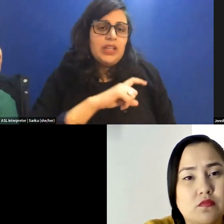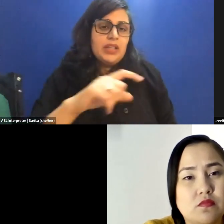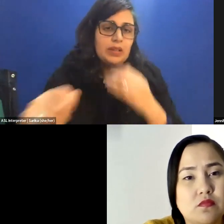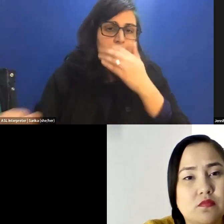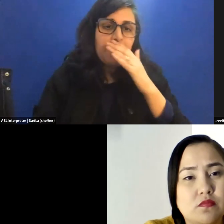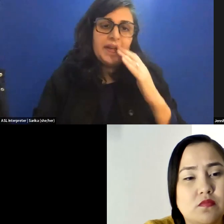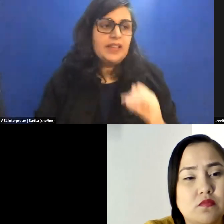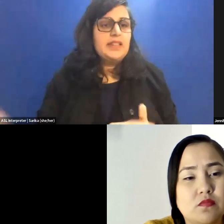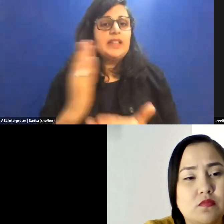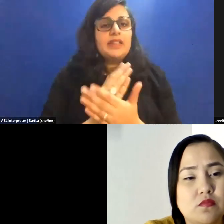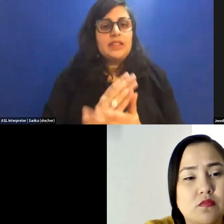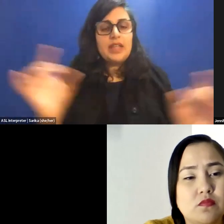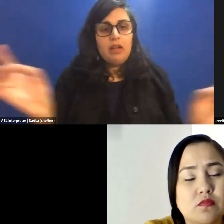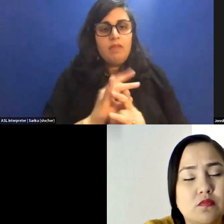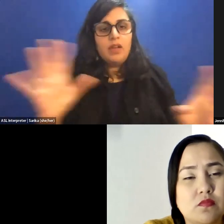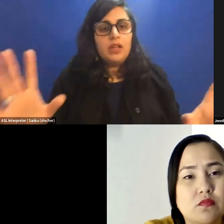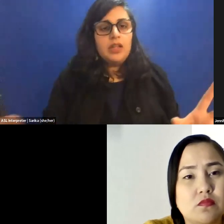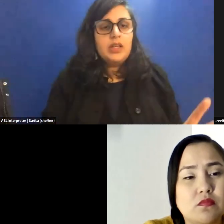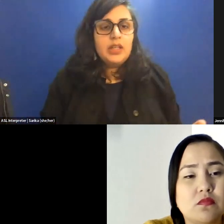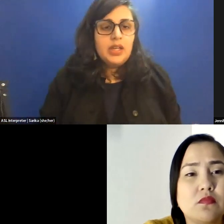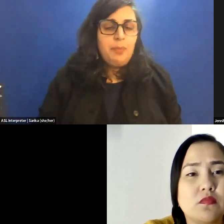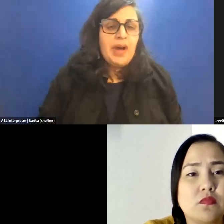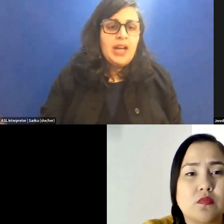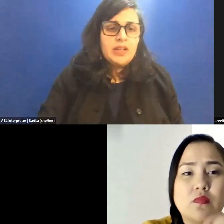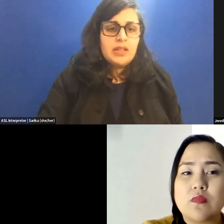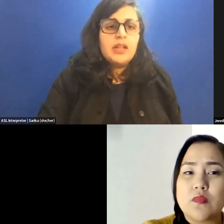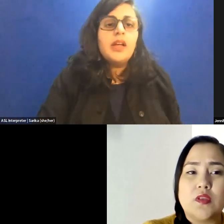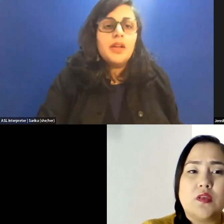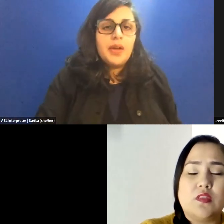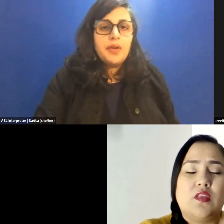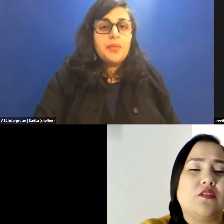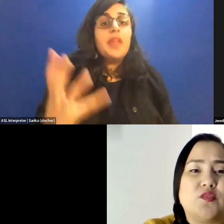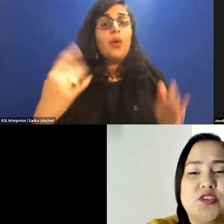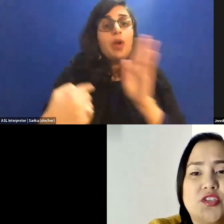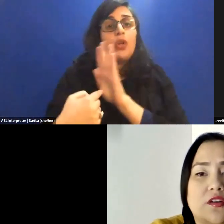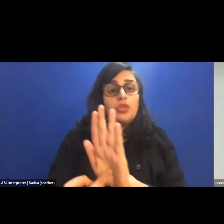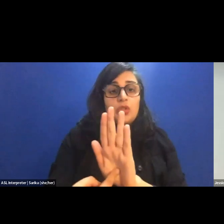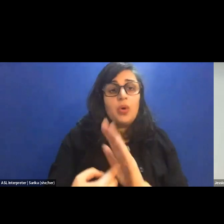not to roll back any of the small restrictions we were able to make to the police to